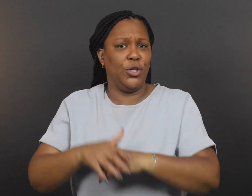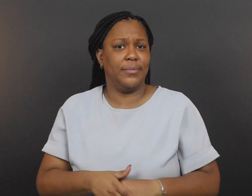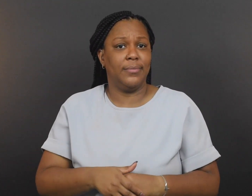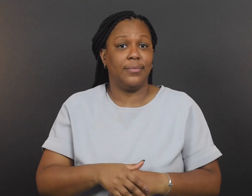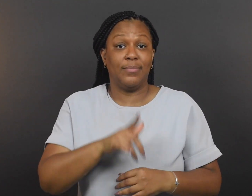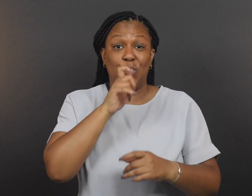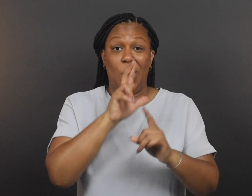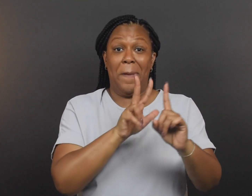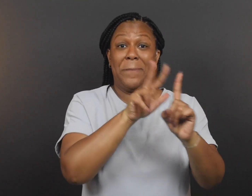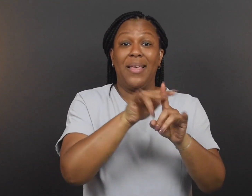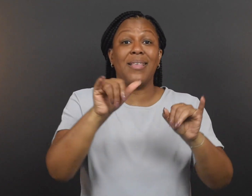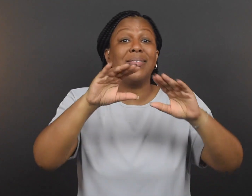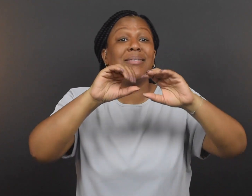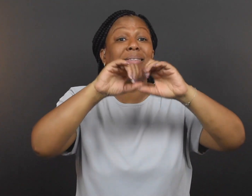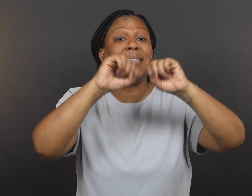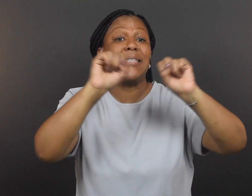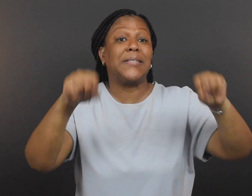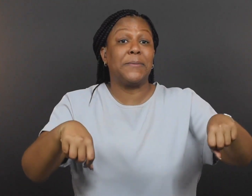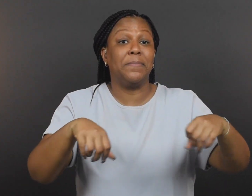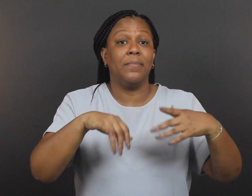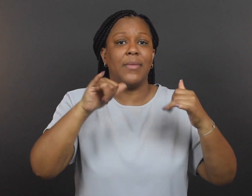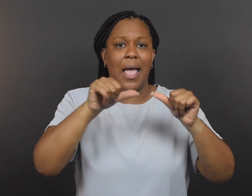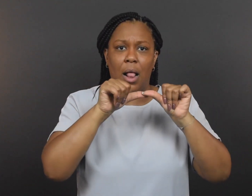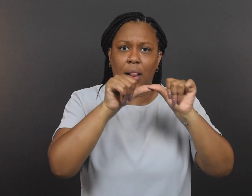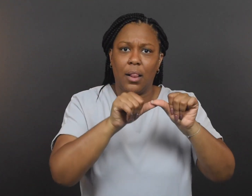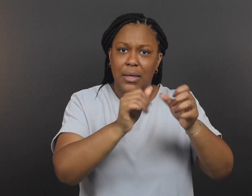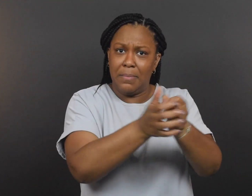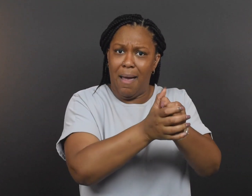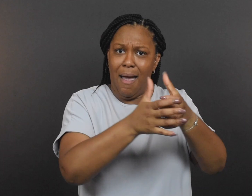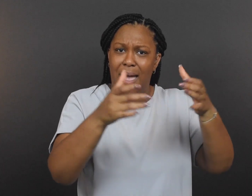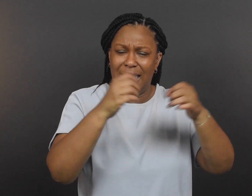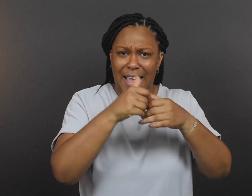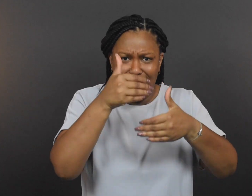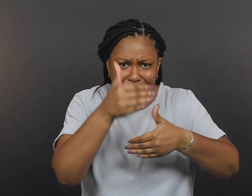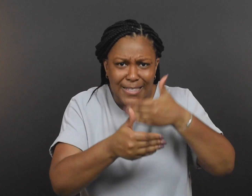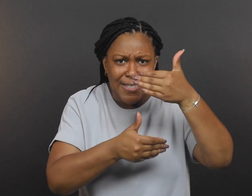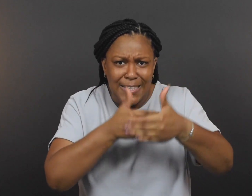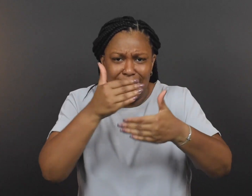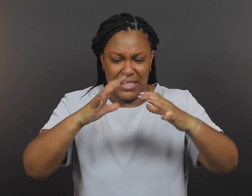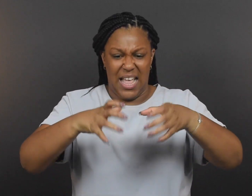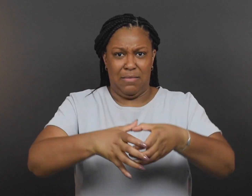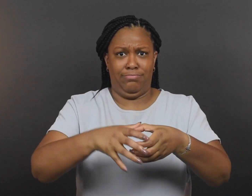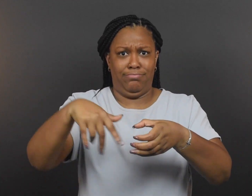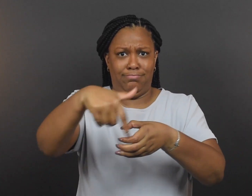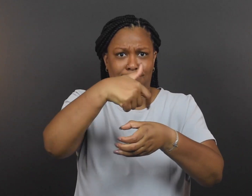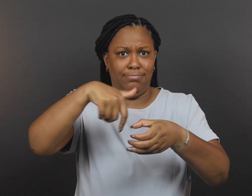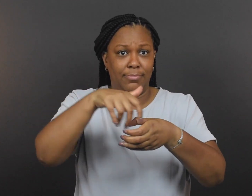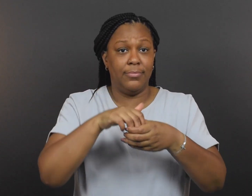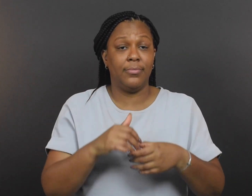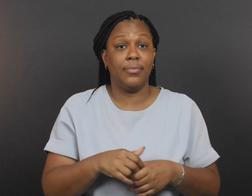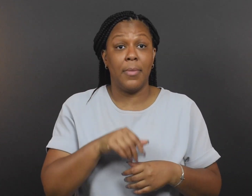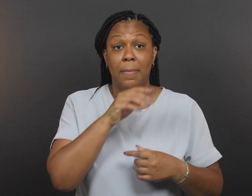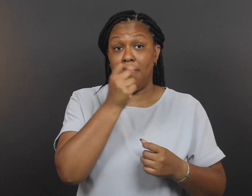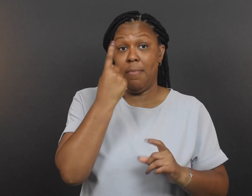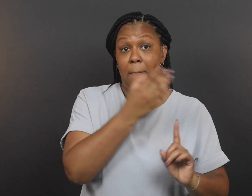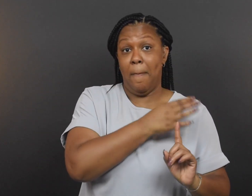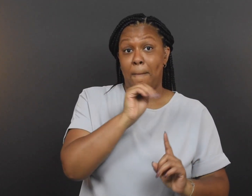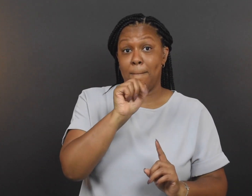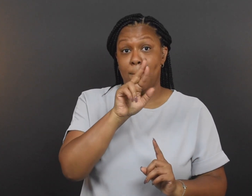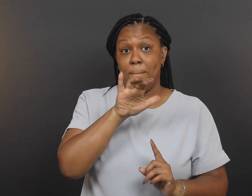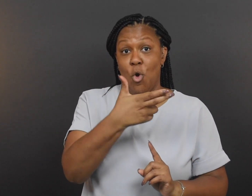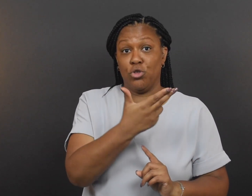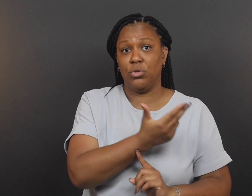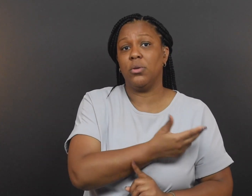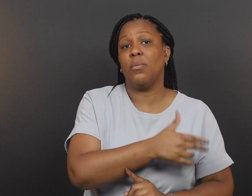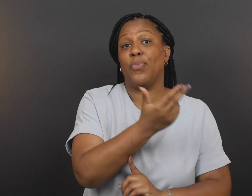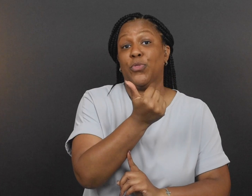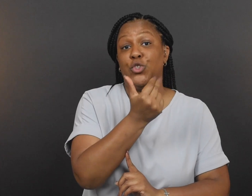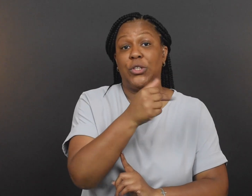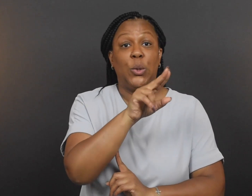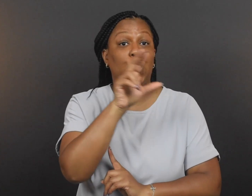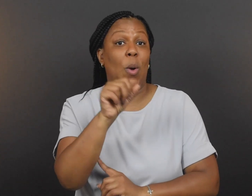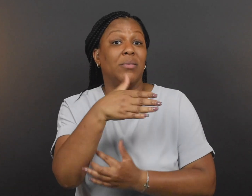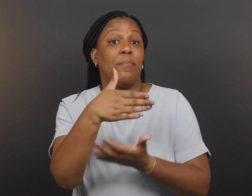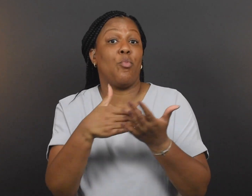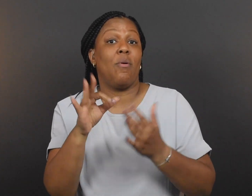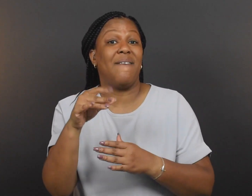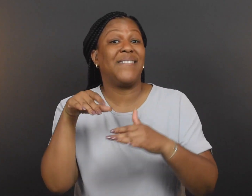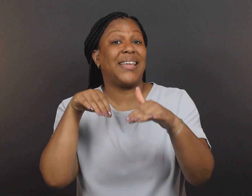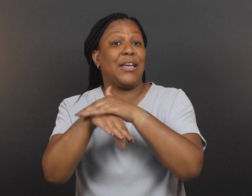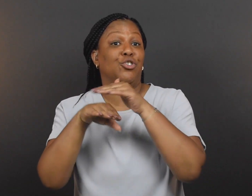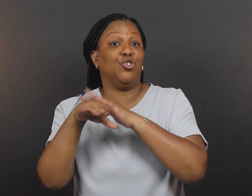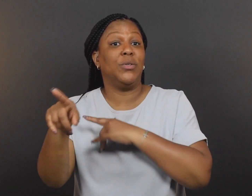who implemented a system that continued to expand in scope. By March, 13 U.S. ports of entry were